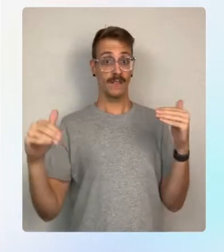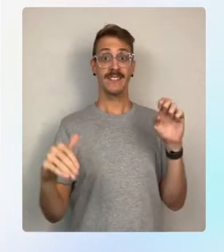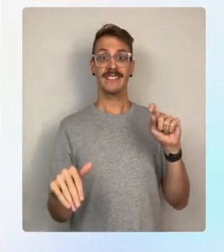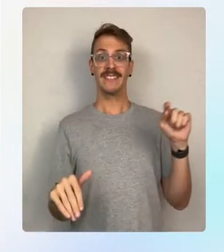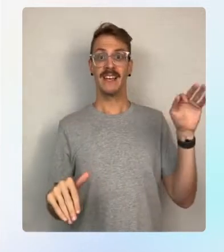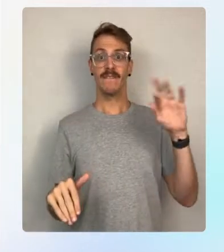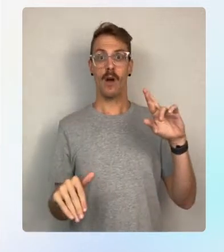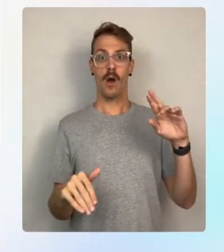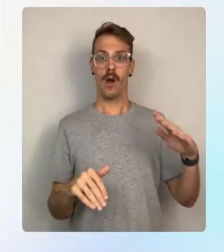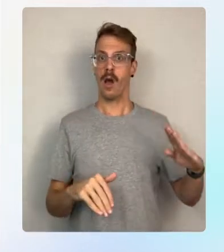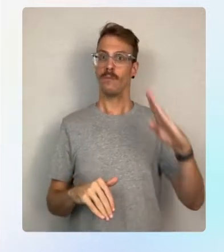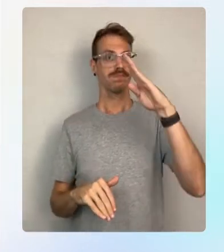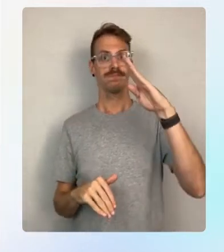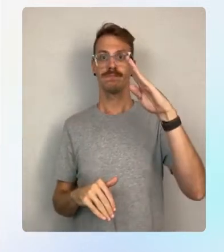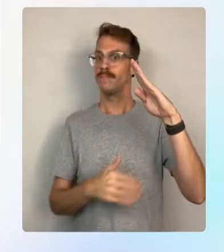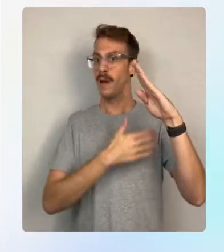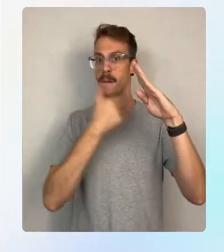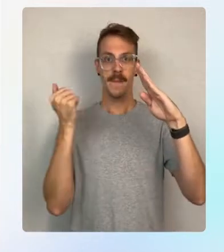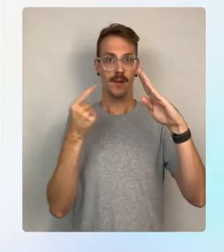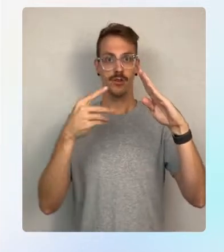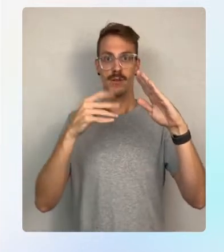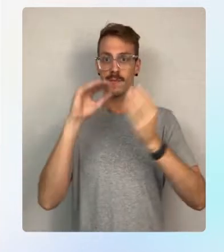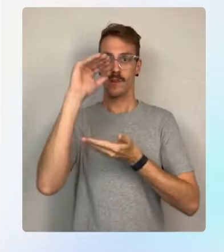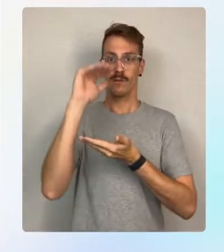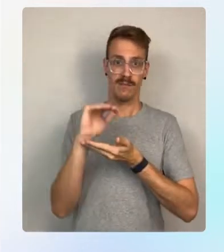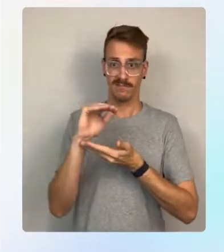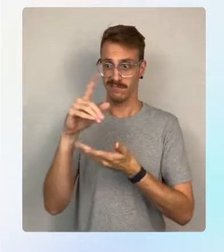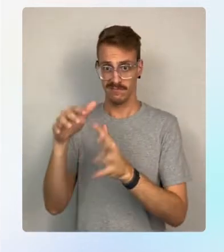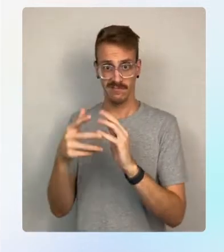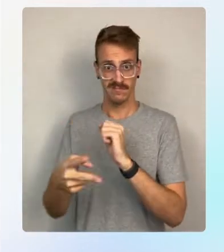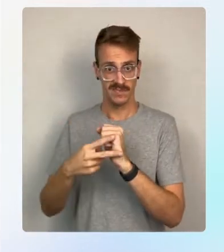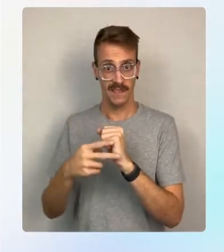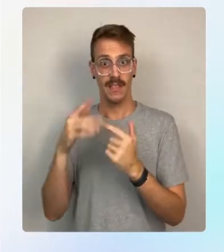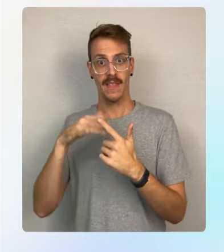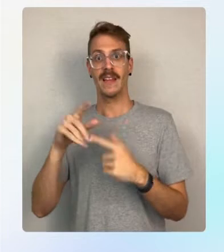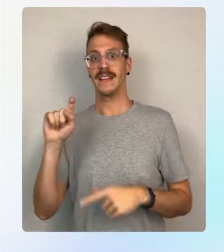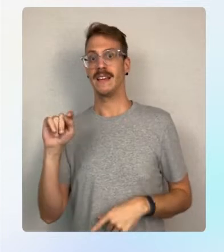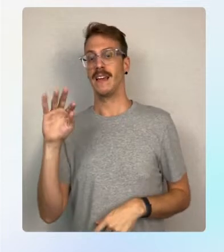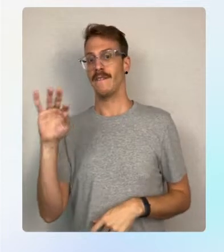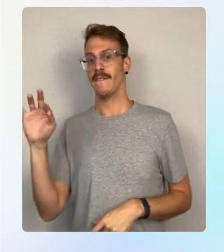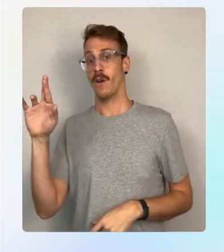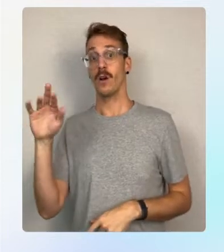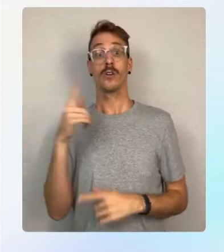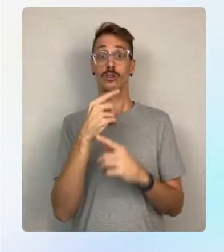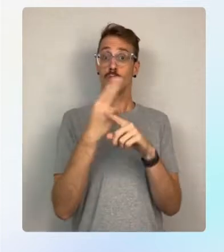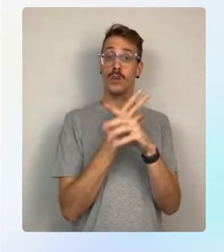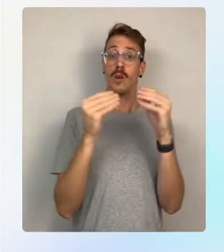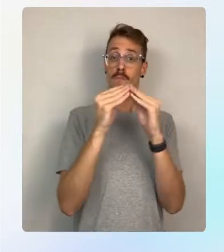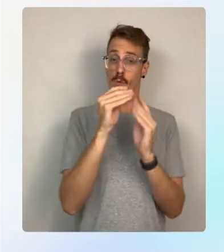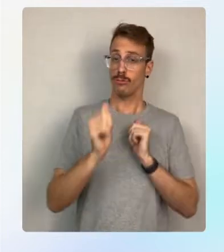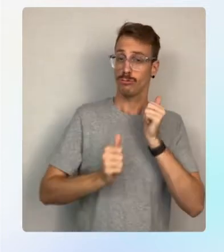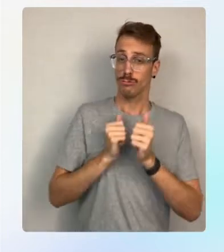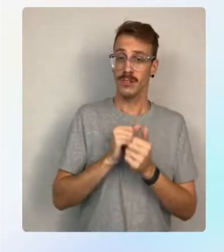ETFR provides better GPU saving than FFR by using the more aggressive foveation map.